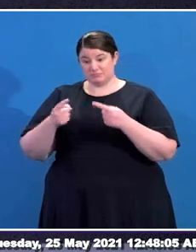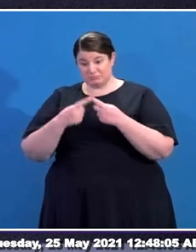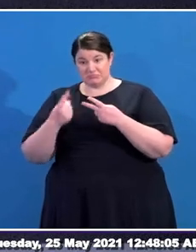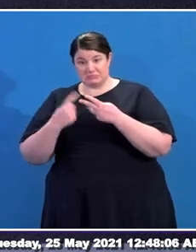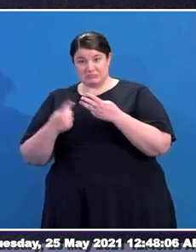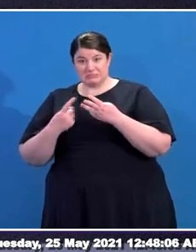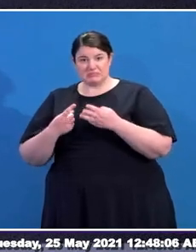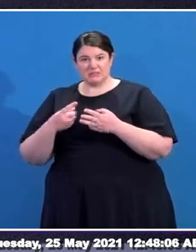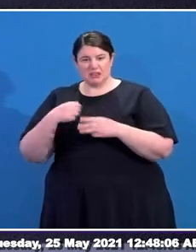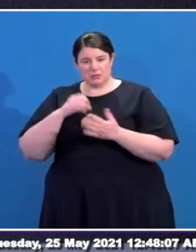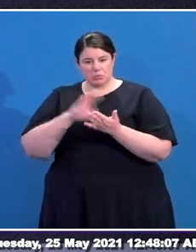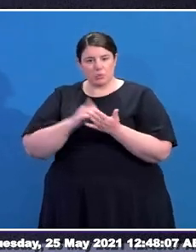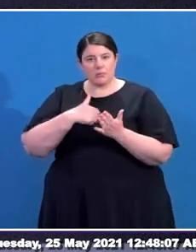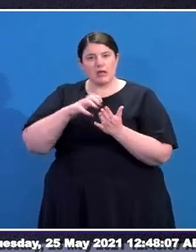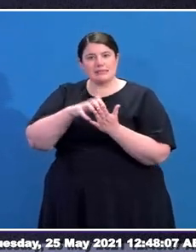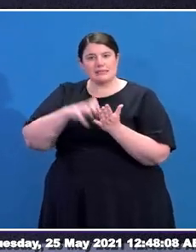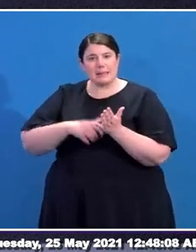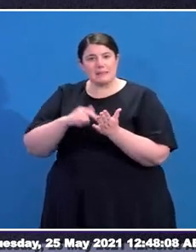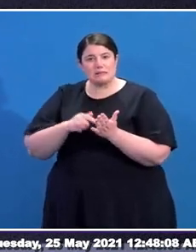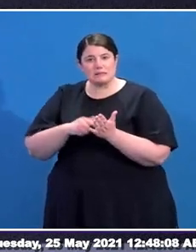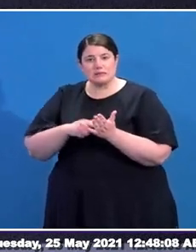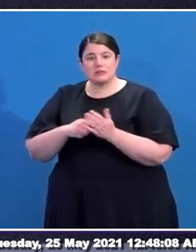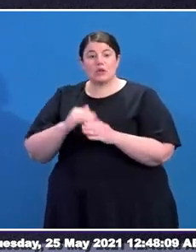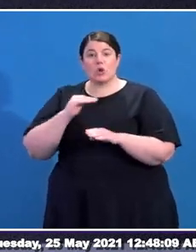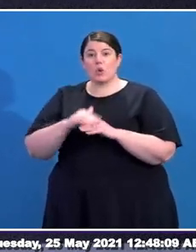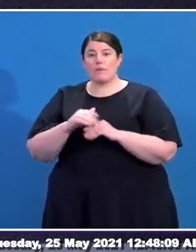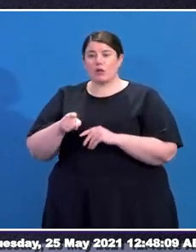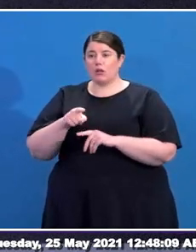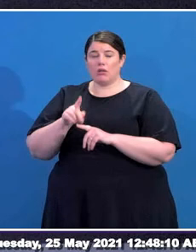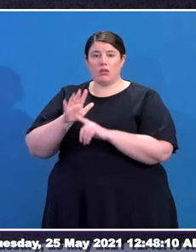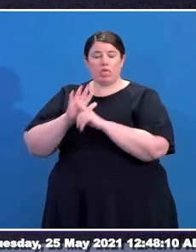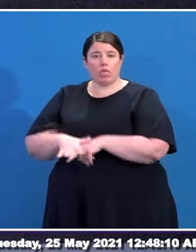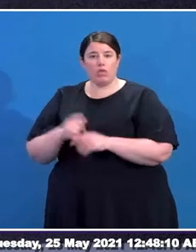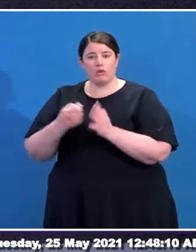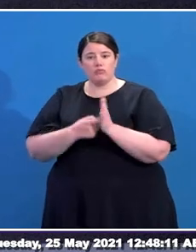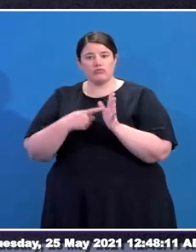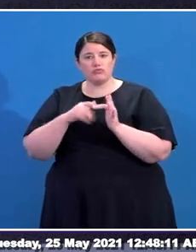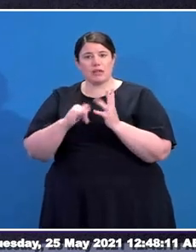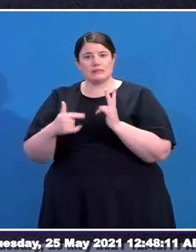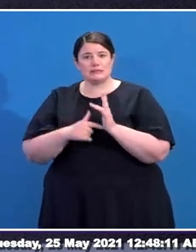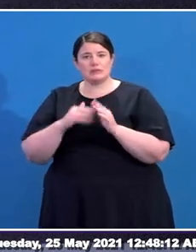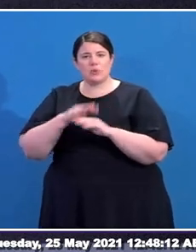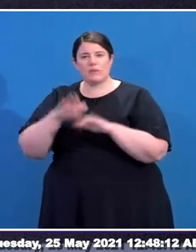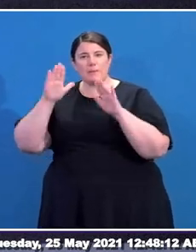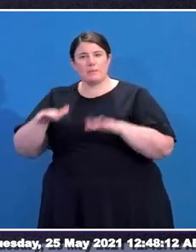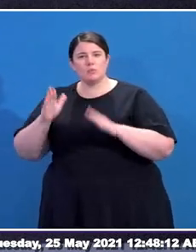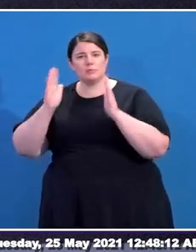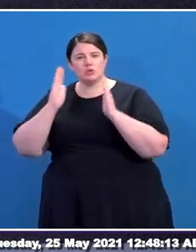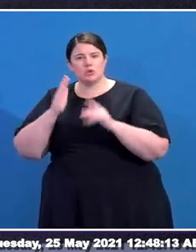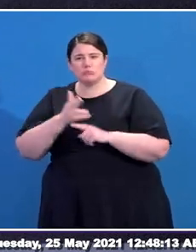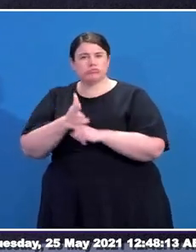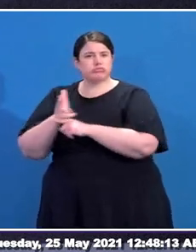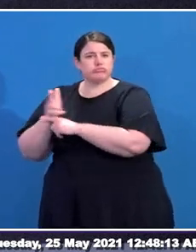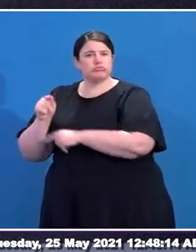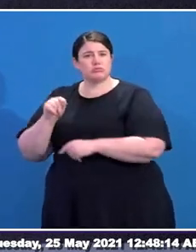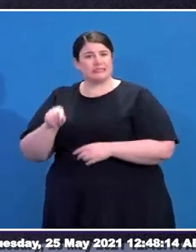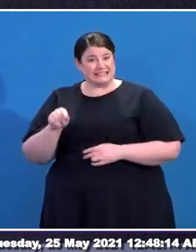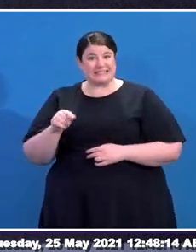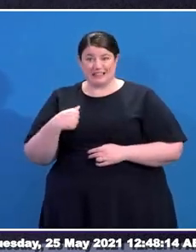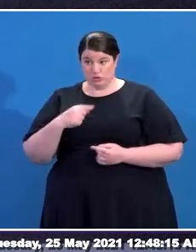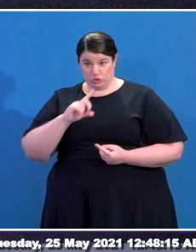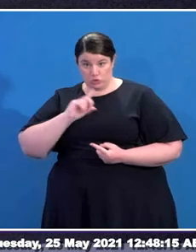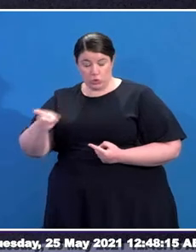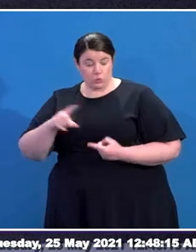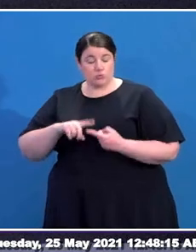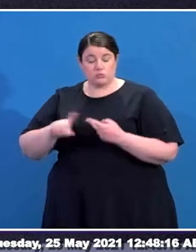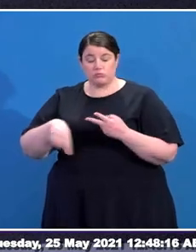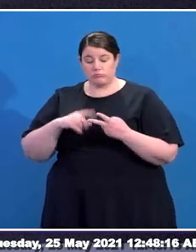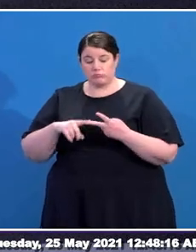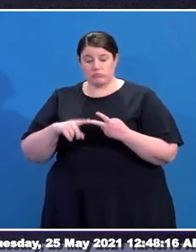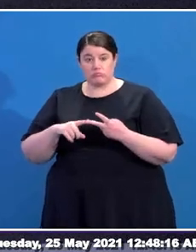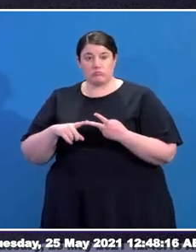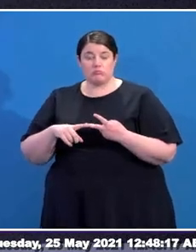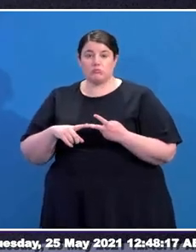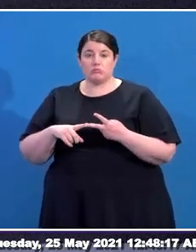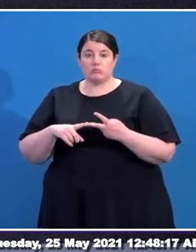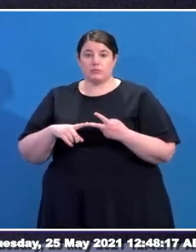statement, about the racist comments; the advising carers to take him out